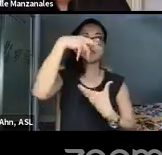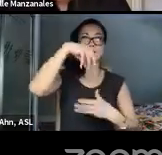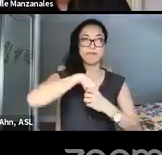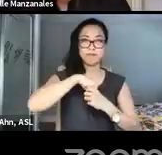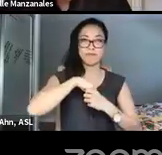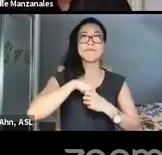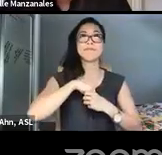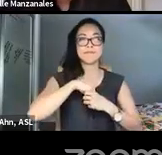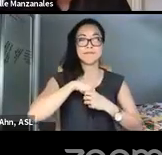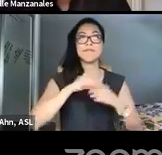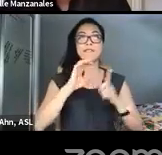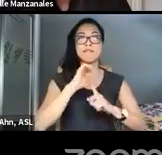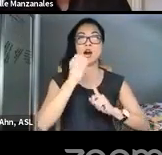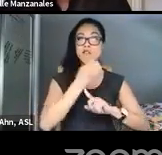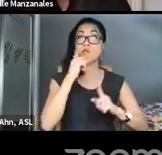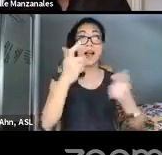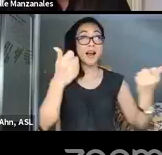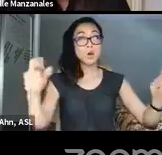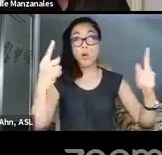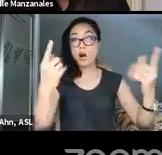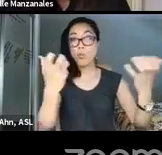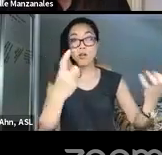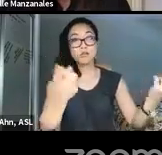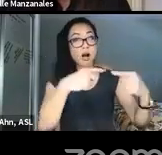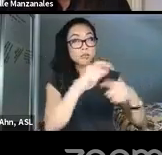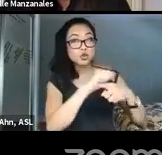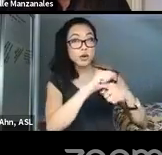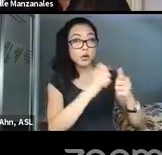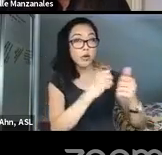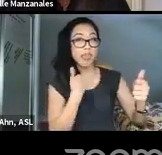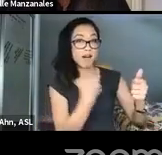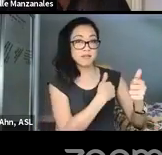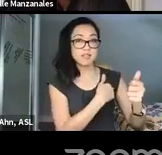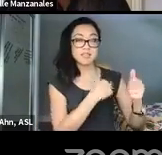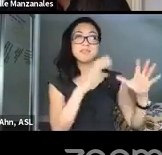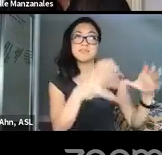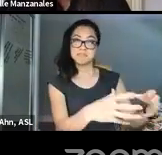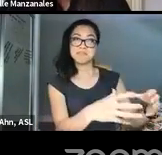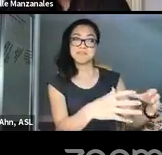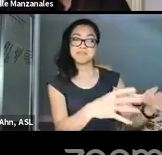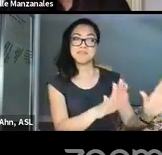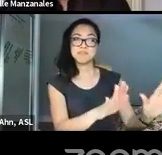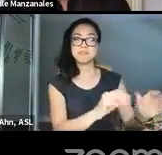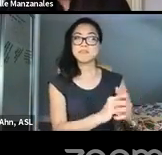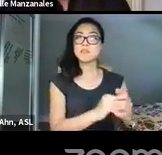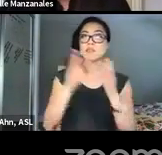side of the organization that goes into public schools that goes, this is here in New York